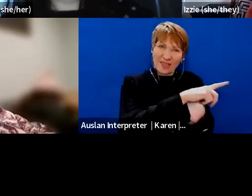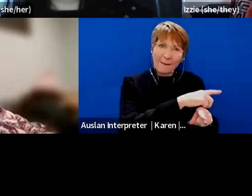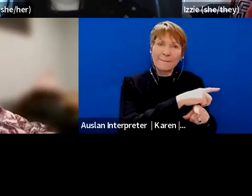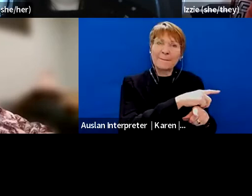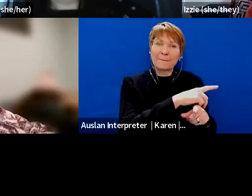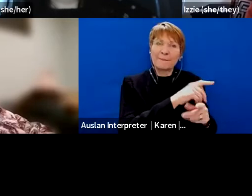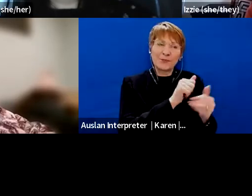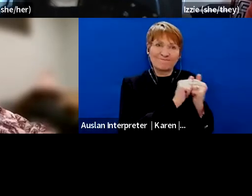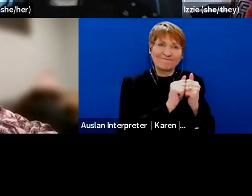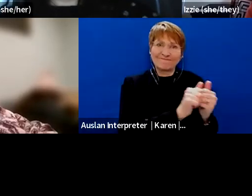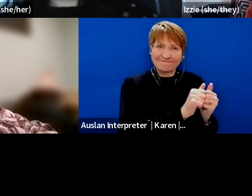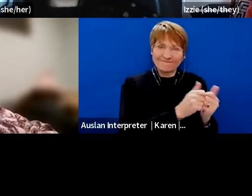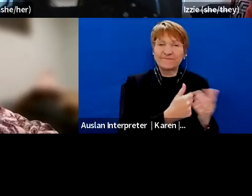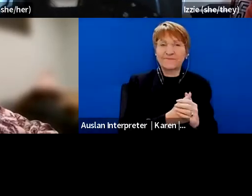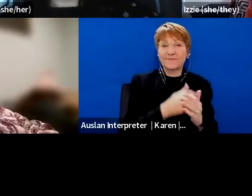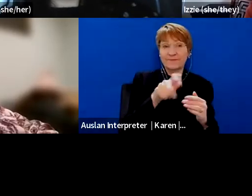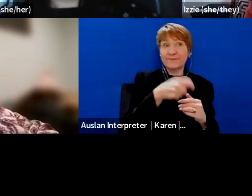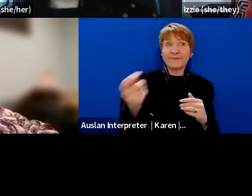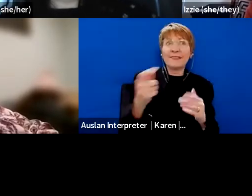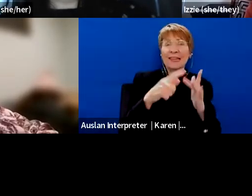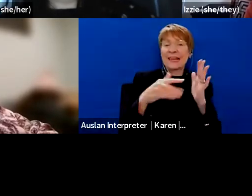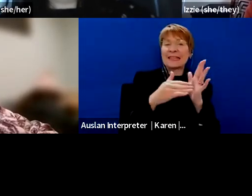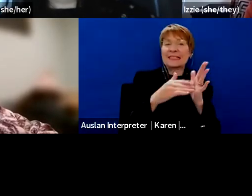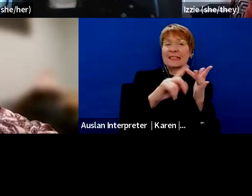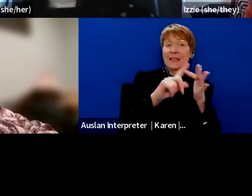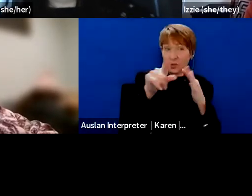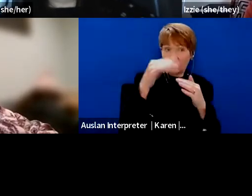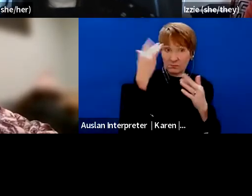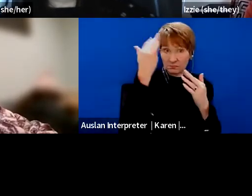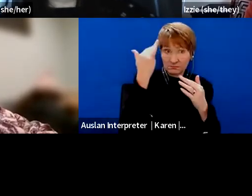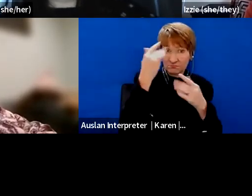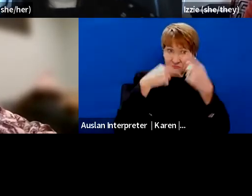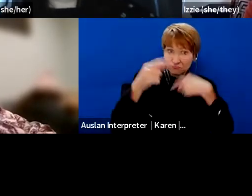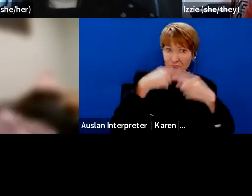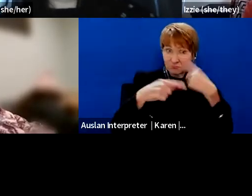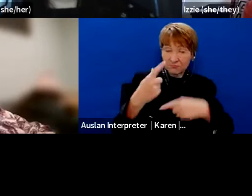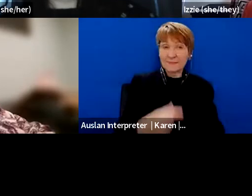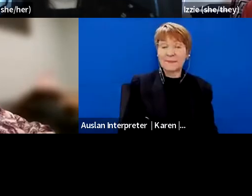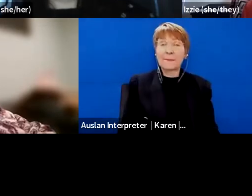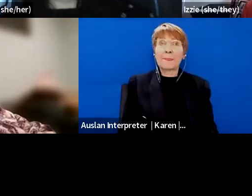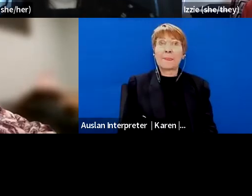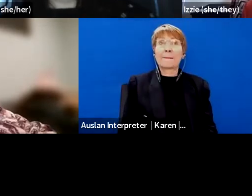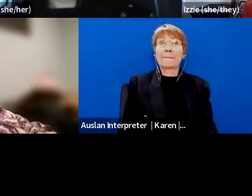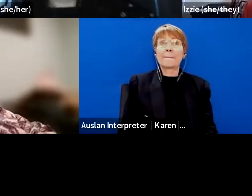Fantastic. Thank you, Emily and finally Israel throws us that's right for you to reflect on your experience.